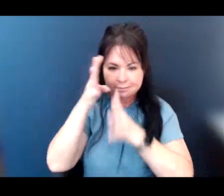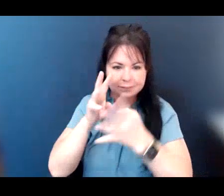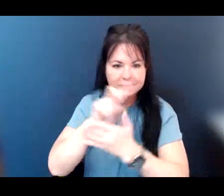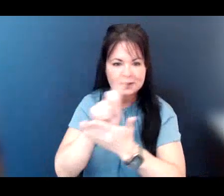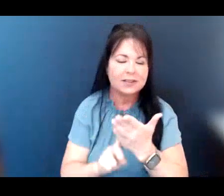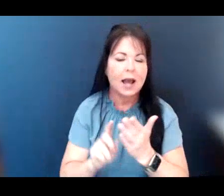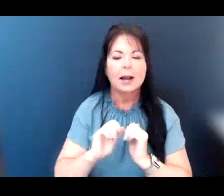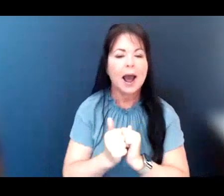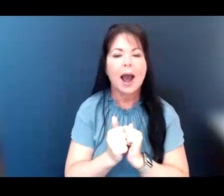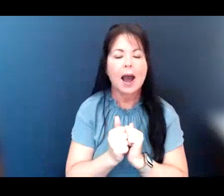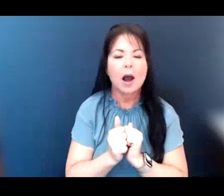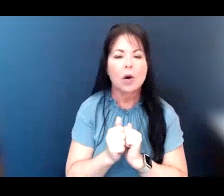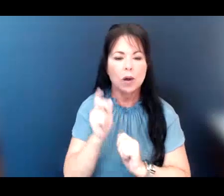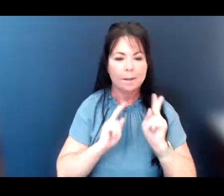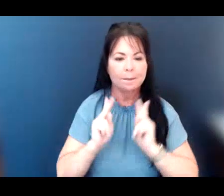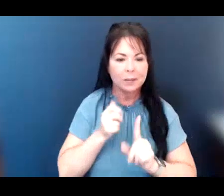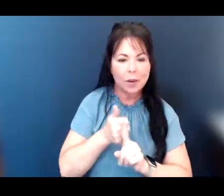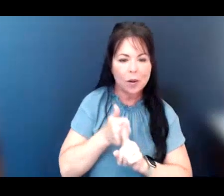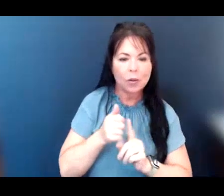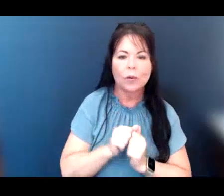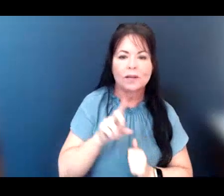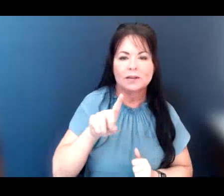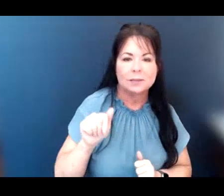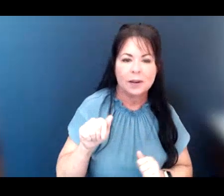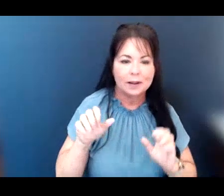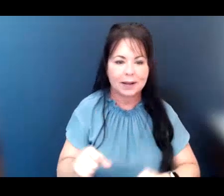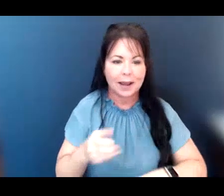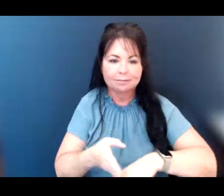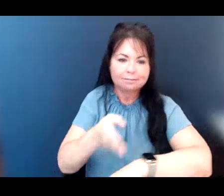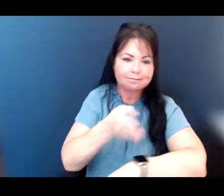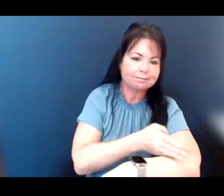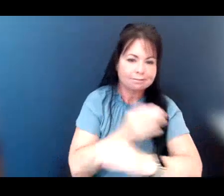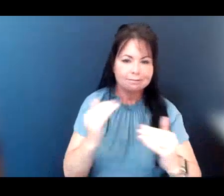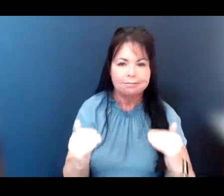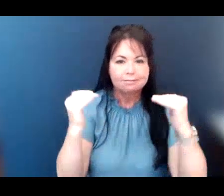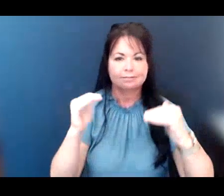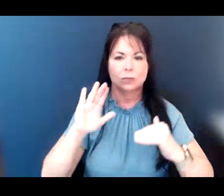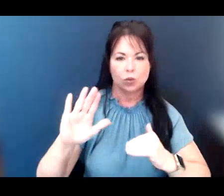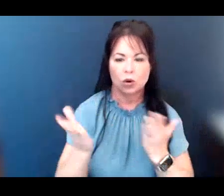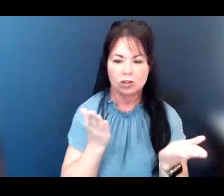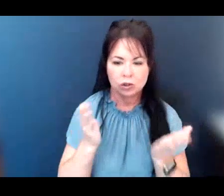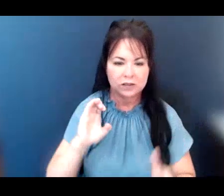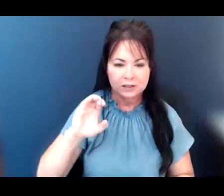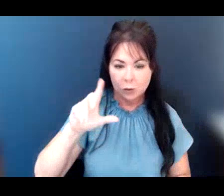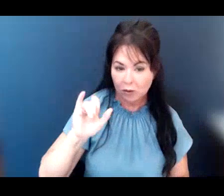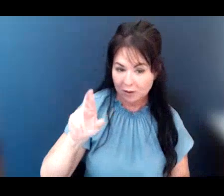to enhance a product or service? And, Claire, I think we're going to you with this first question.